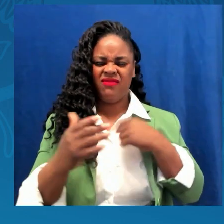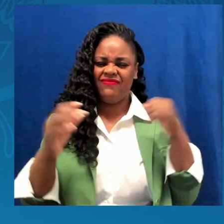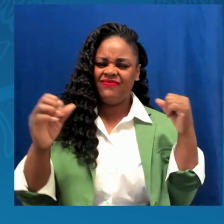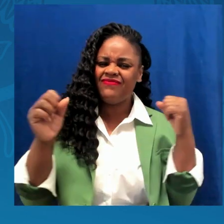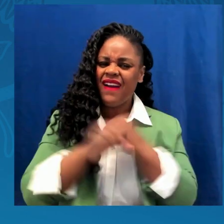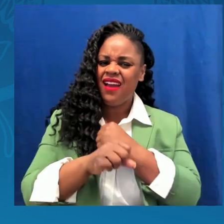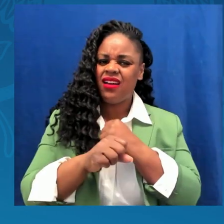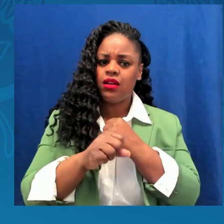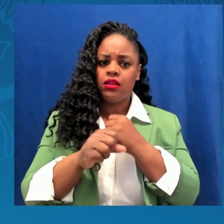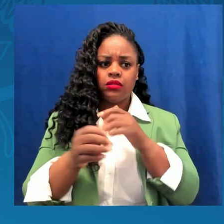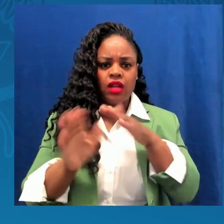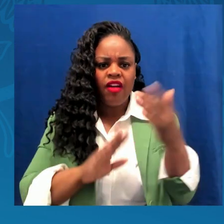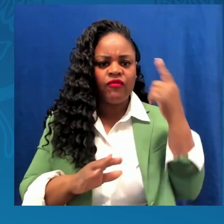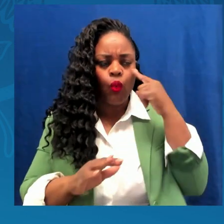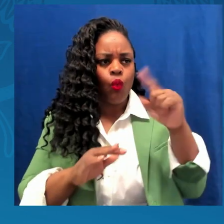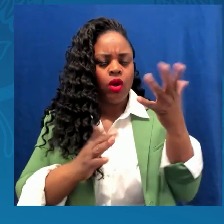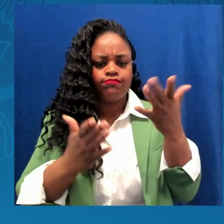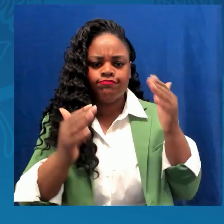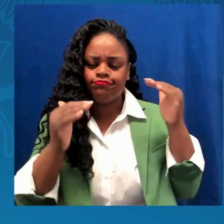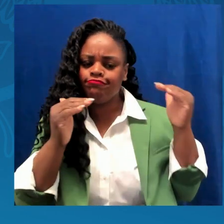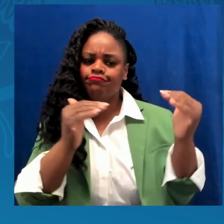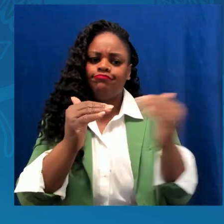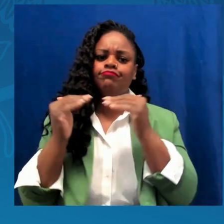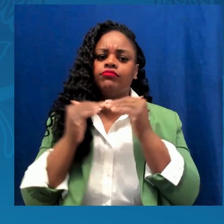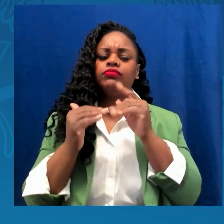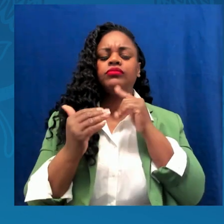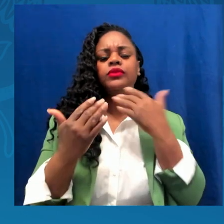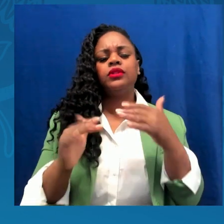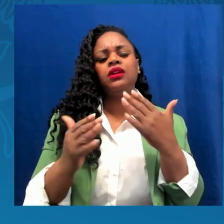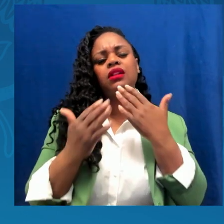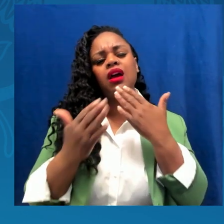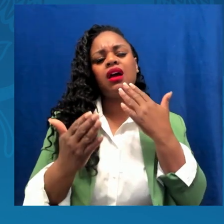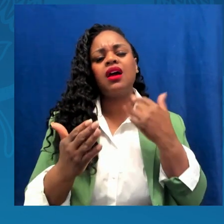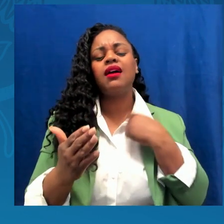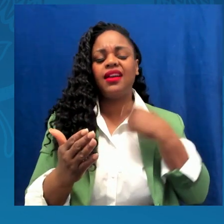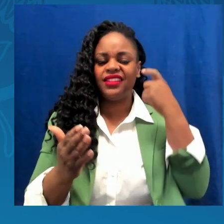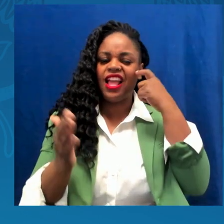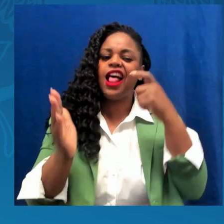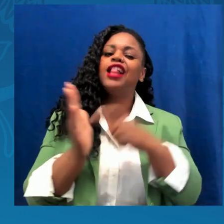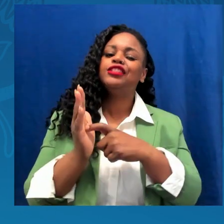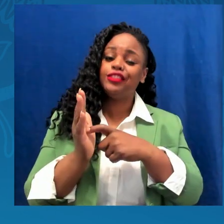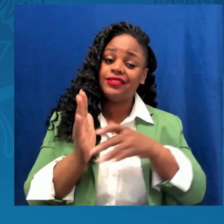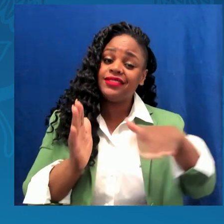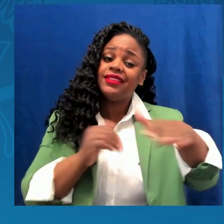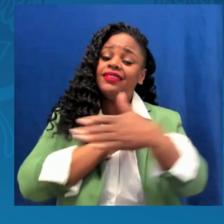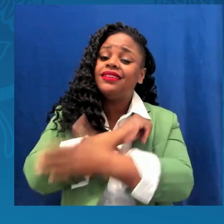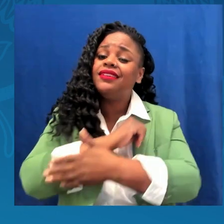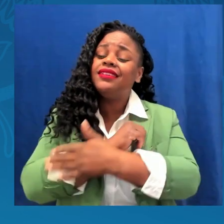So it is with much gratitude that I acknowledge the efforts of our local, state and federal law enforcement agencies